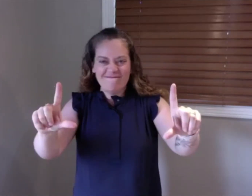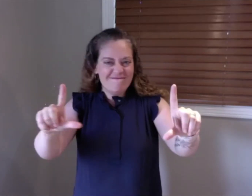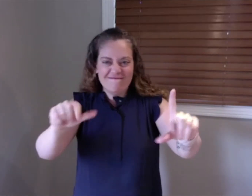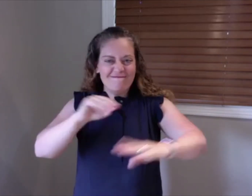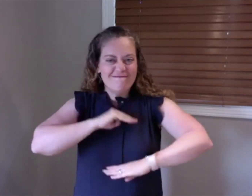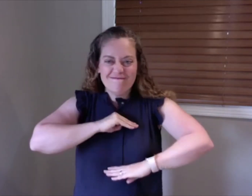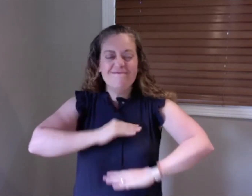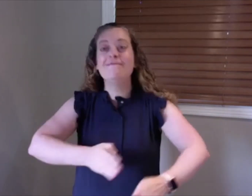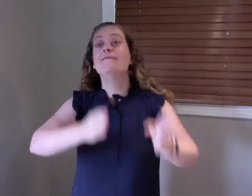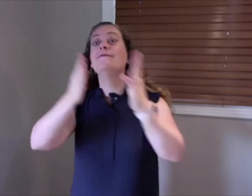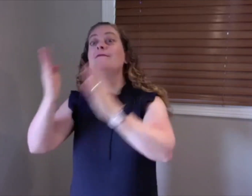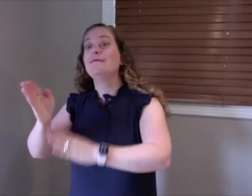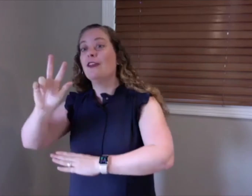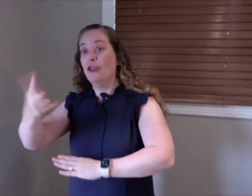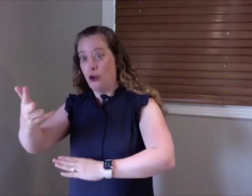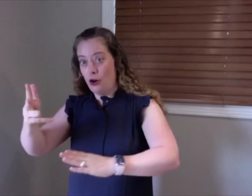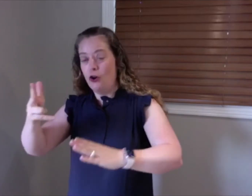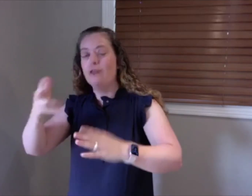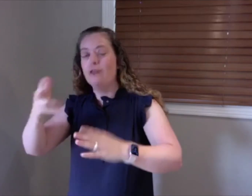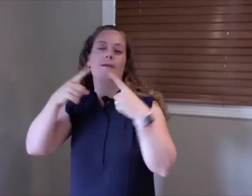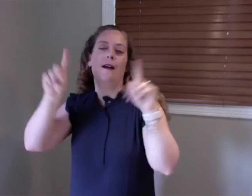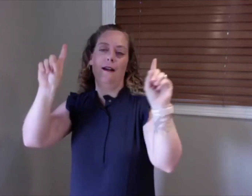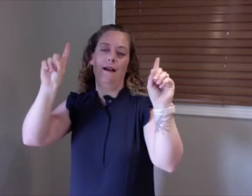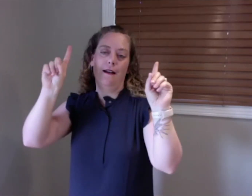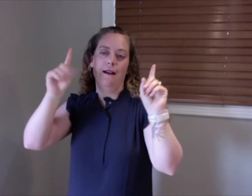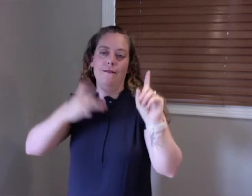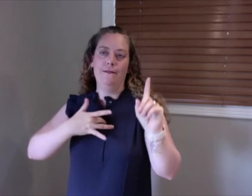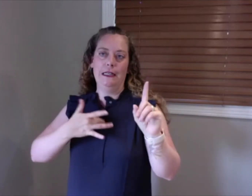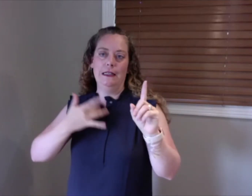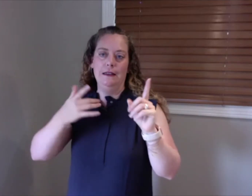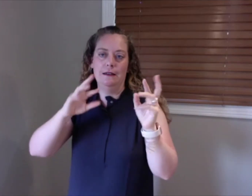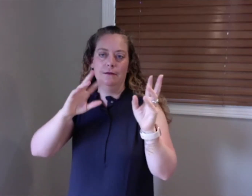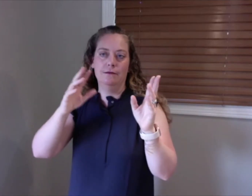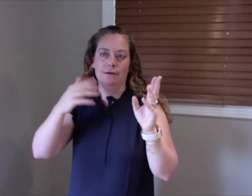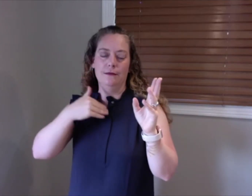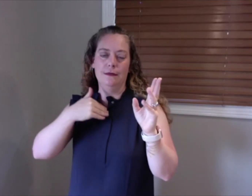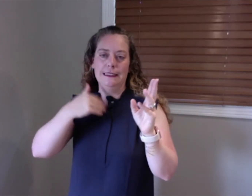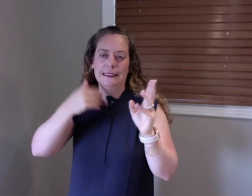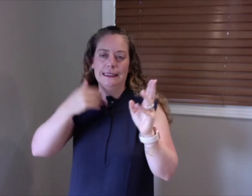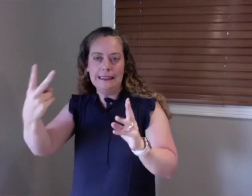and again I wasn't satisfied and the third time that I tried was